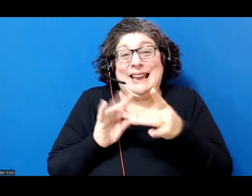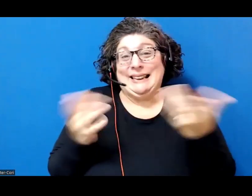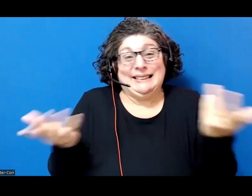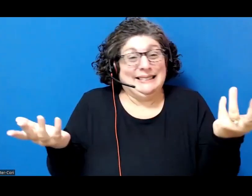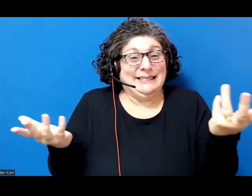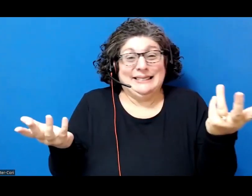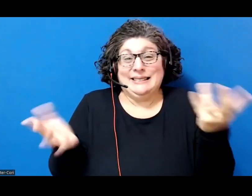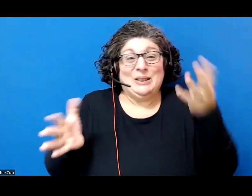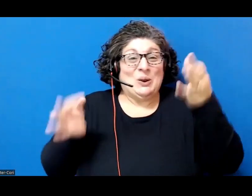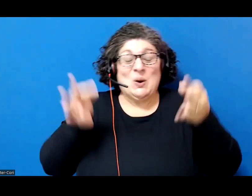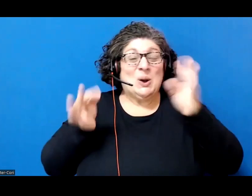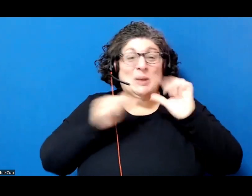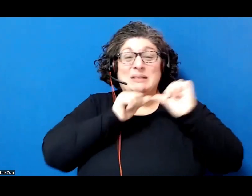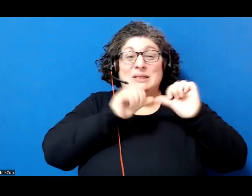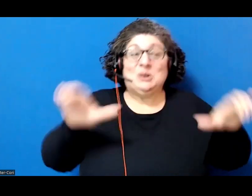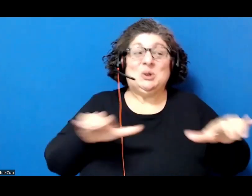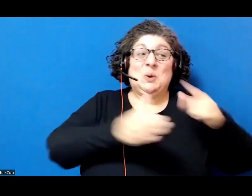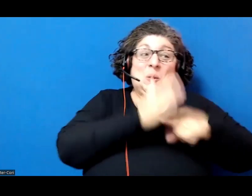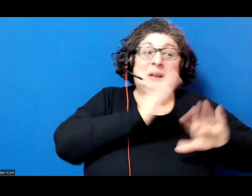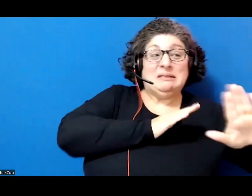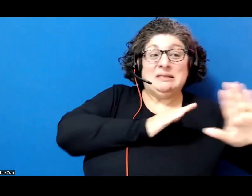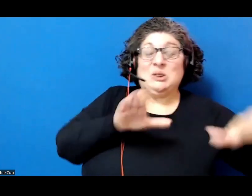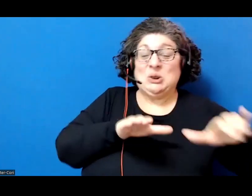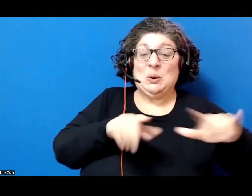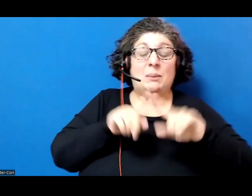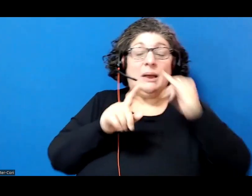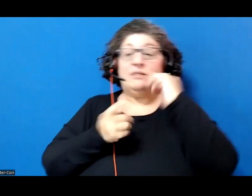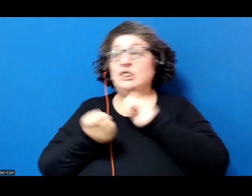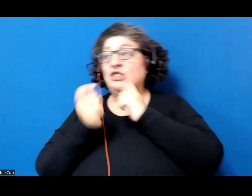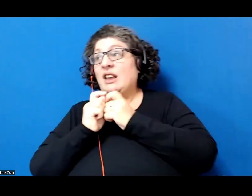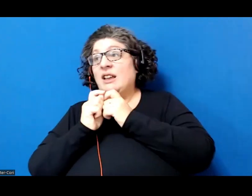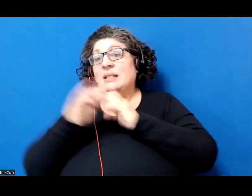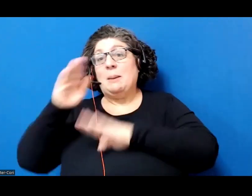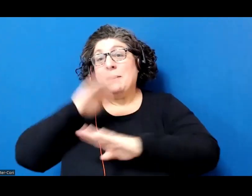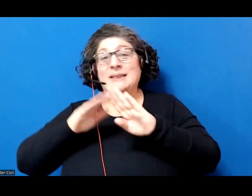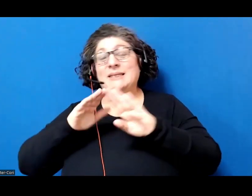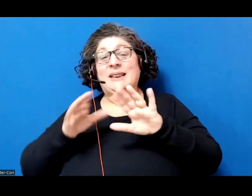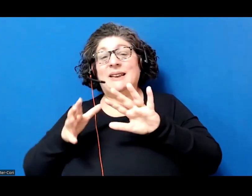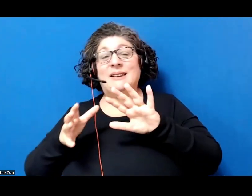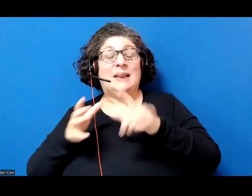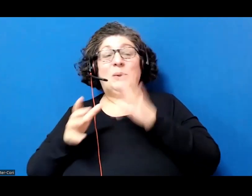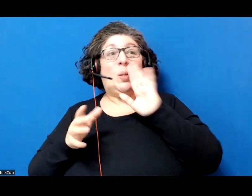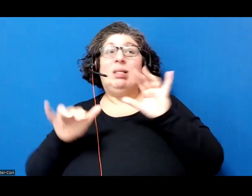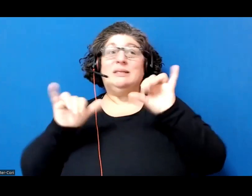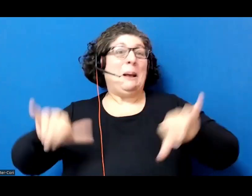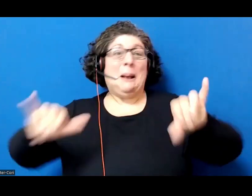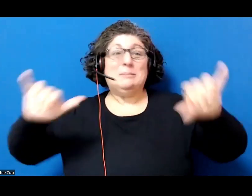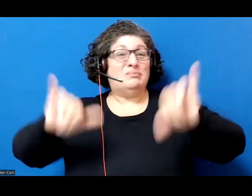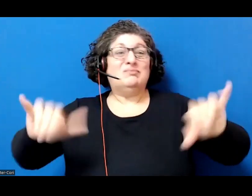The Court will doing what it's doing, unless there's some change in the basic dynamics, we're just in for more of the same, which to me is unacceptable.